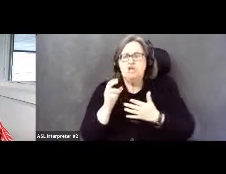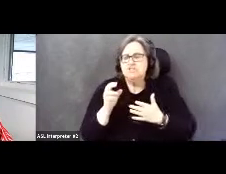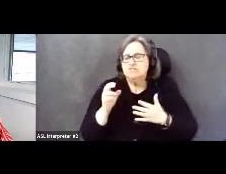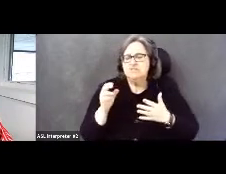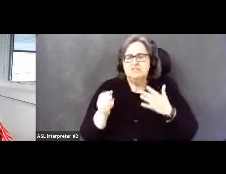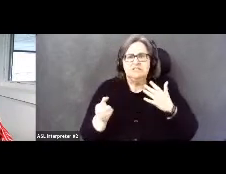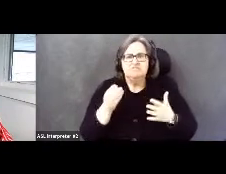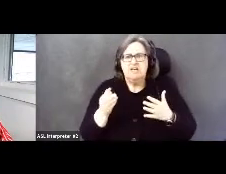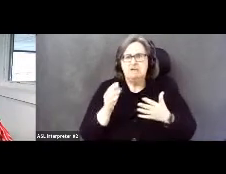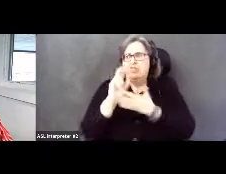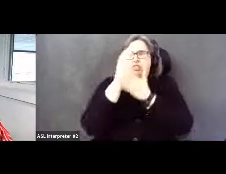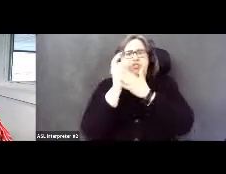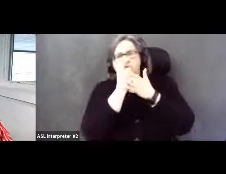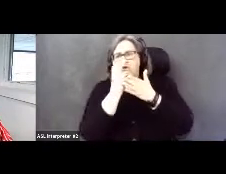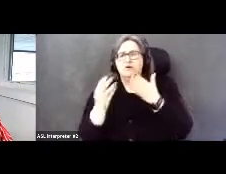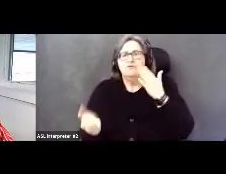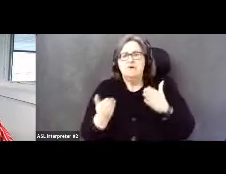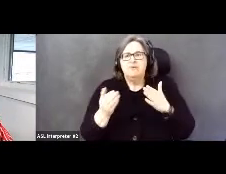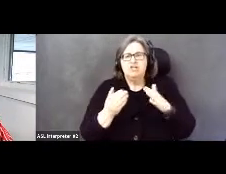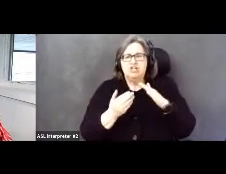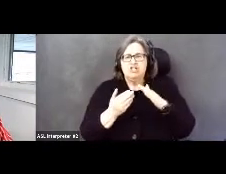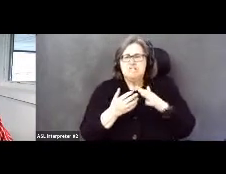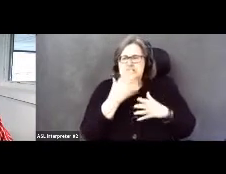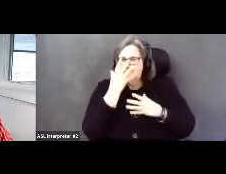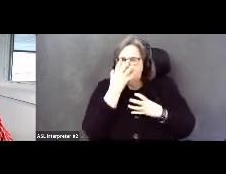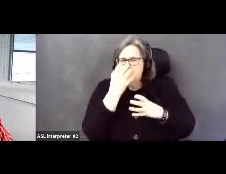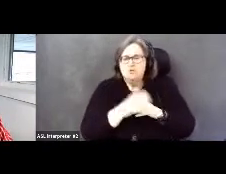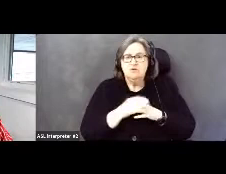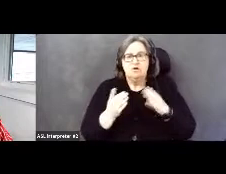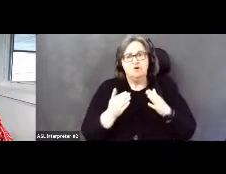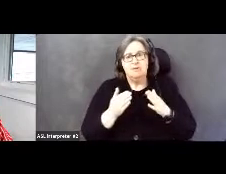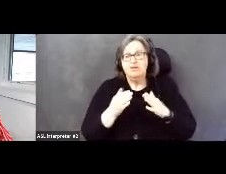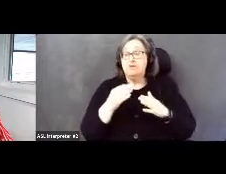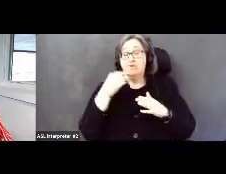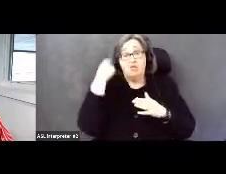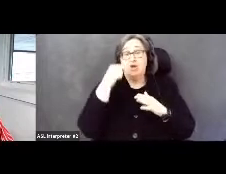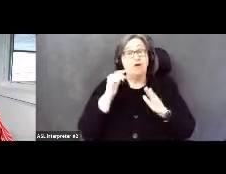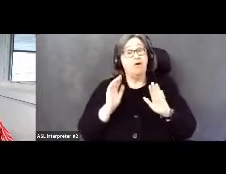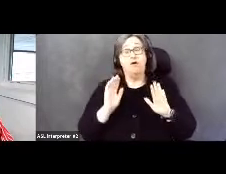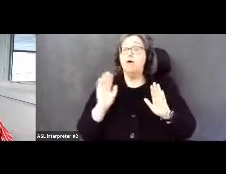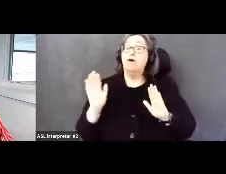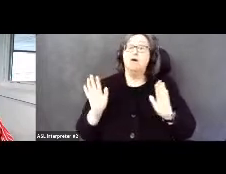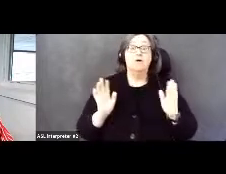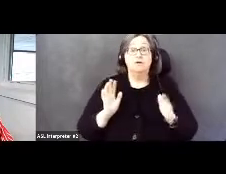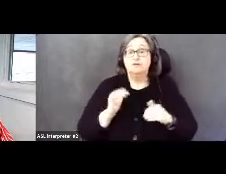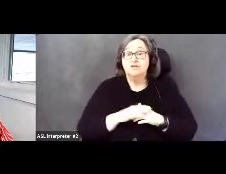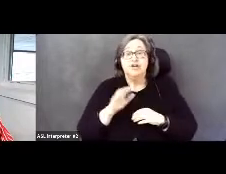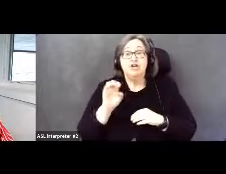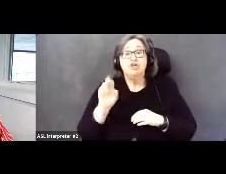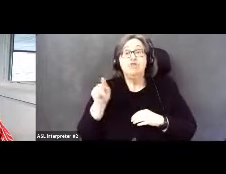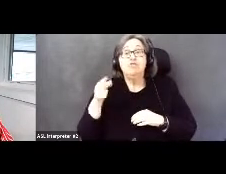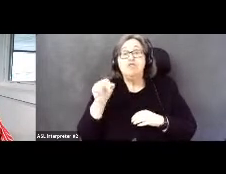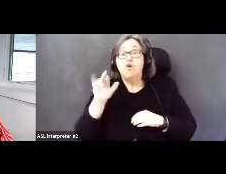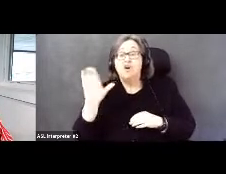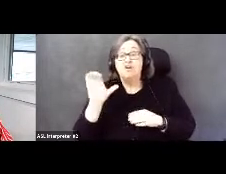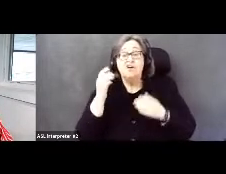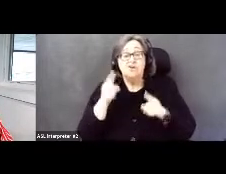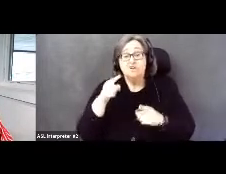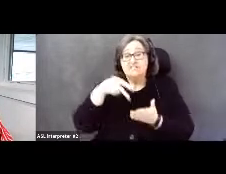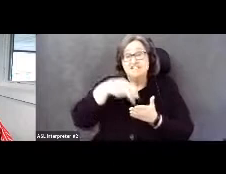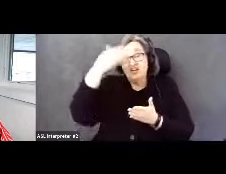They can be euphoric. Like standing in front of the judge. They have difficulties maintaining